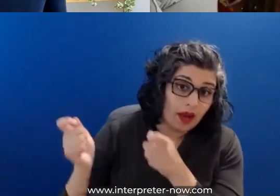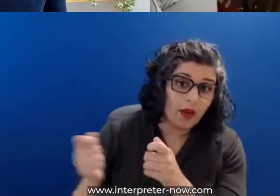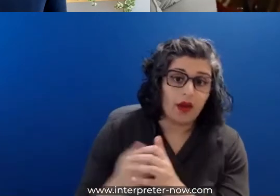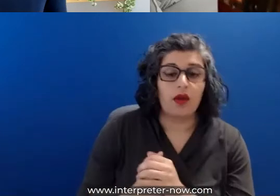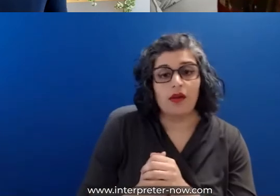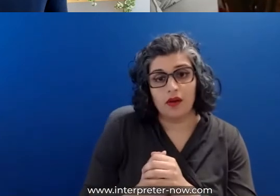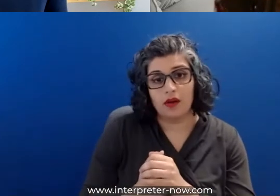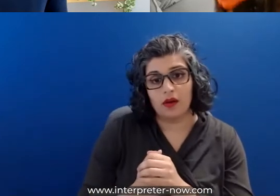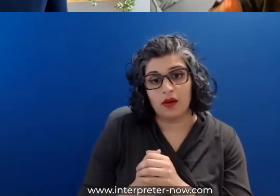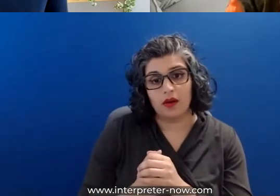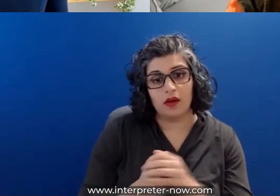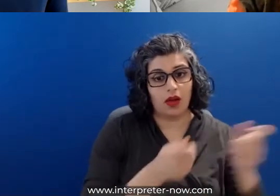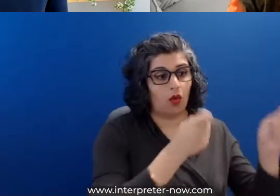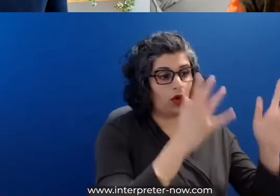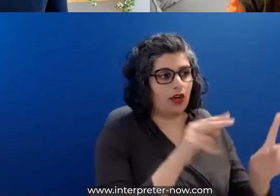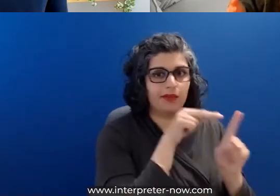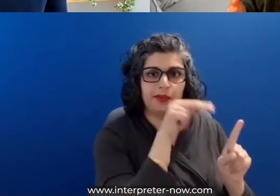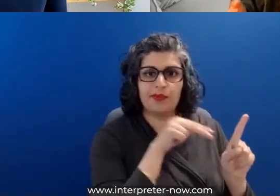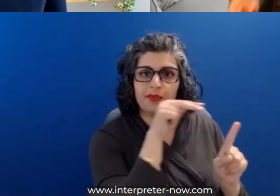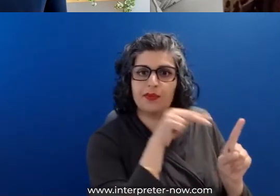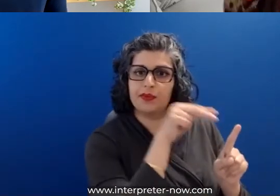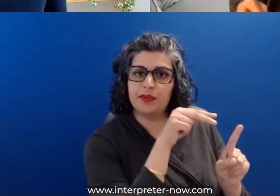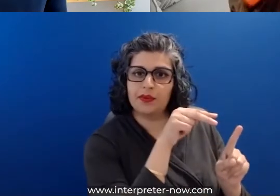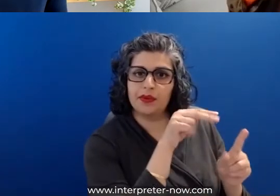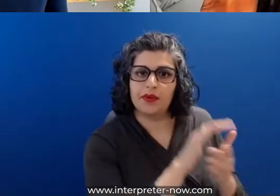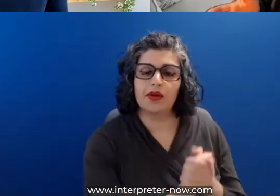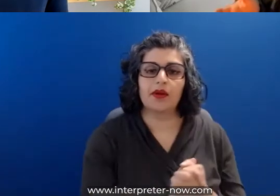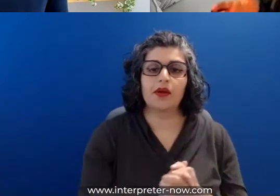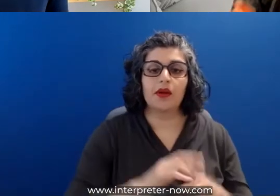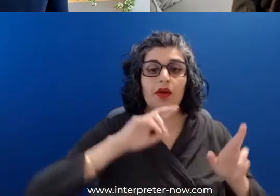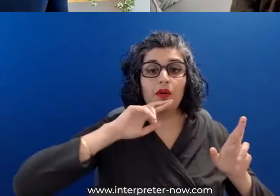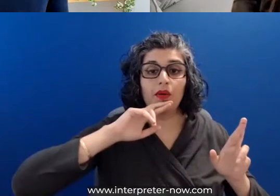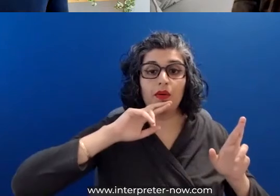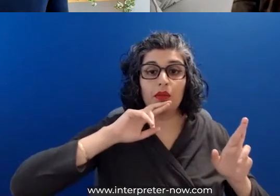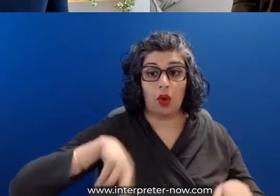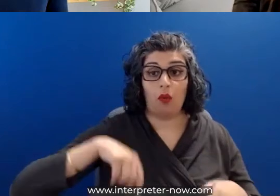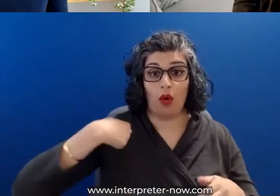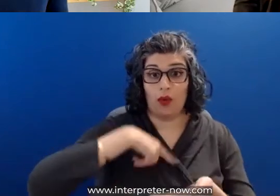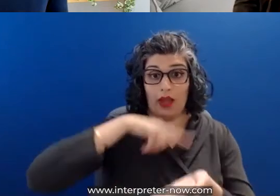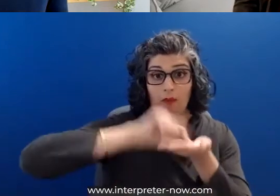and to worker surveillance. The report we recently published addressed two particular